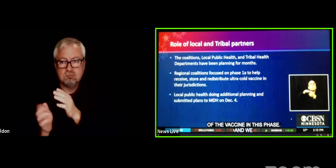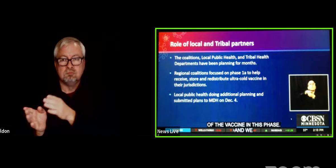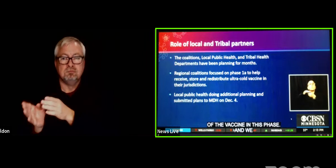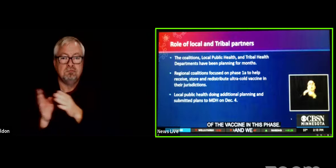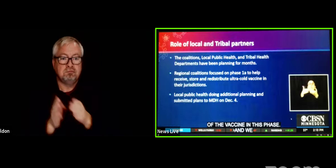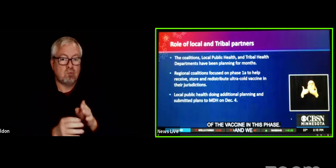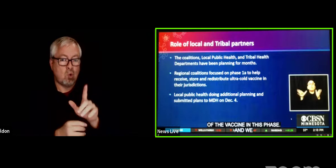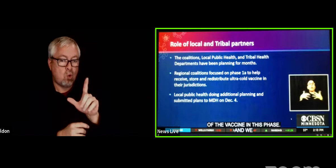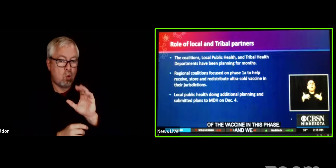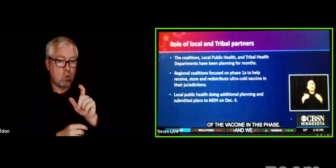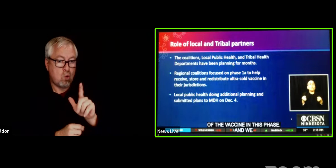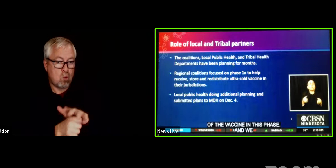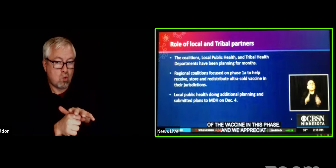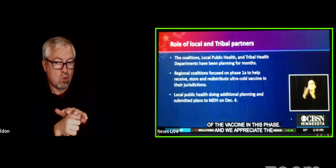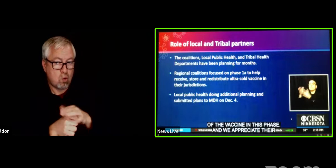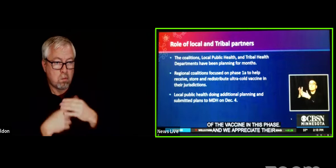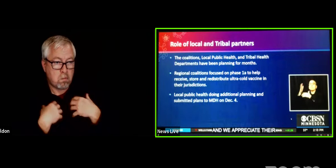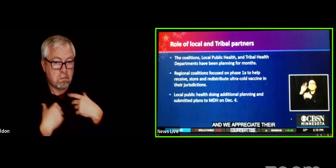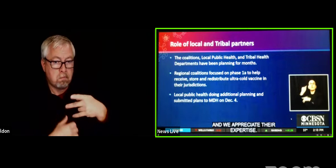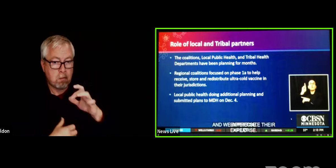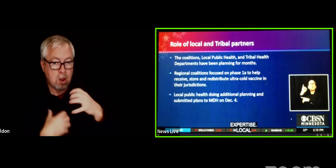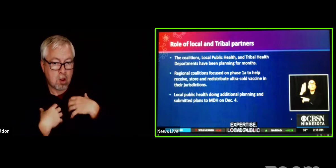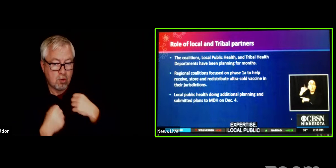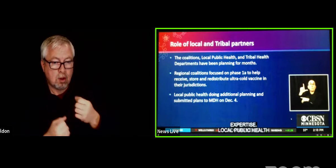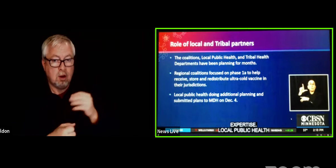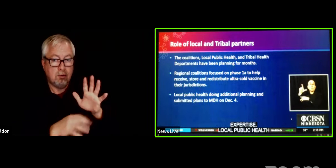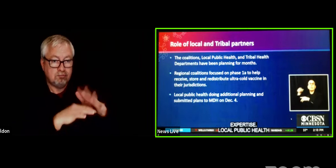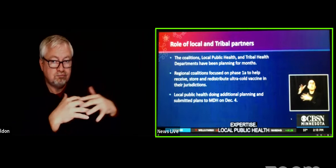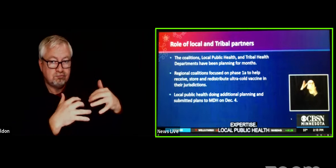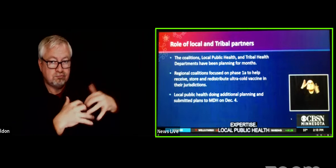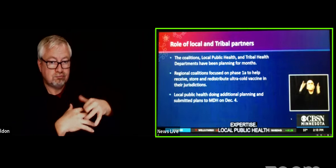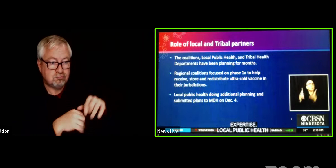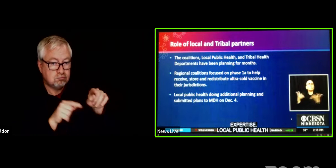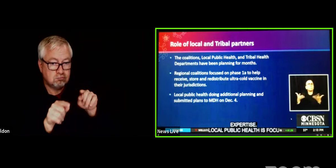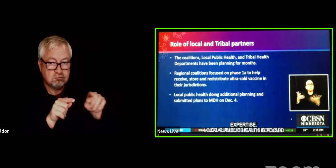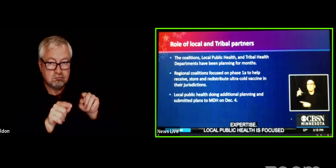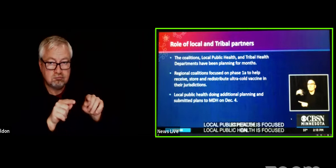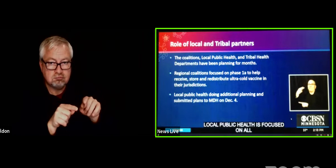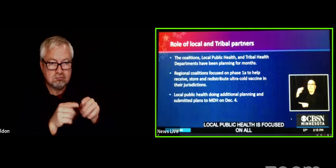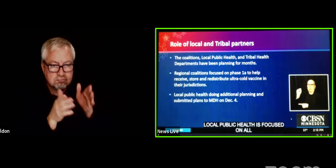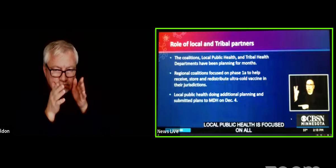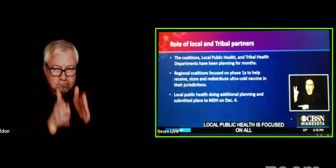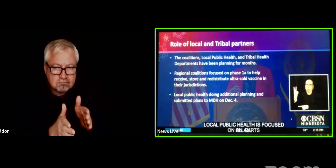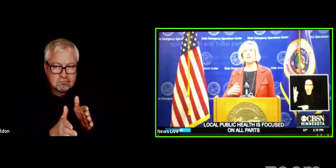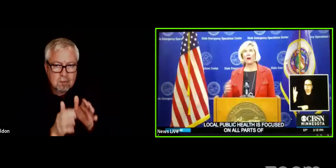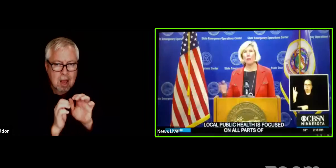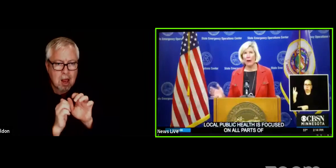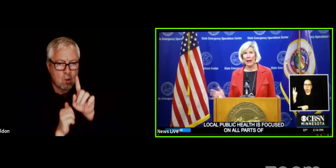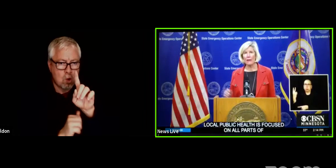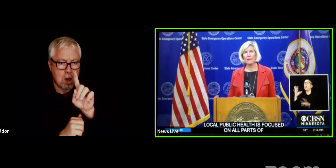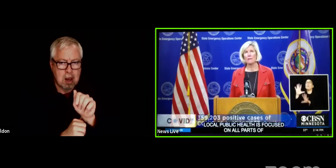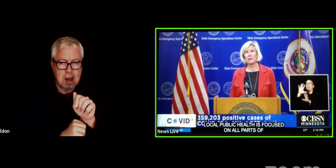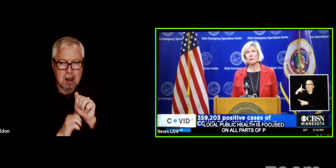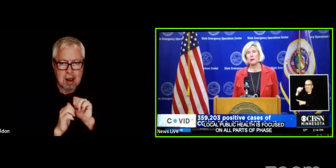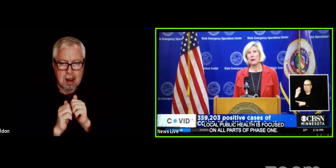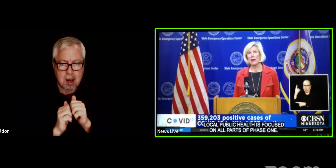PARTS OF PHASE 1 BECAUSE AS WE MOVE FROM PHASE 1A, WE WILL BE MOVING AWAY FROM JUST PURELY